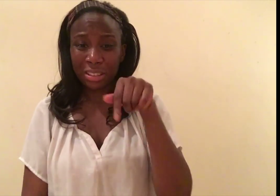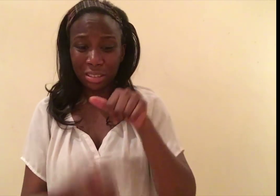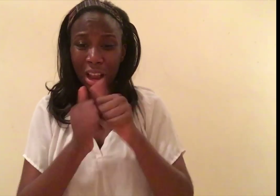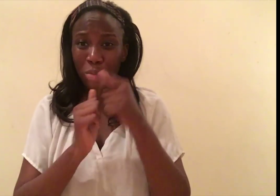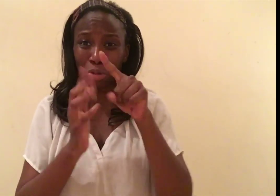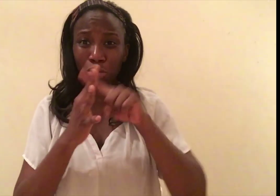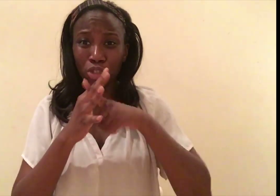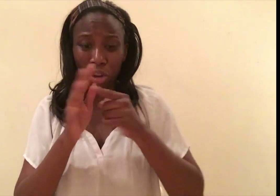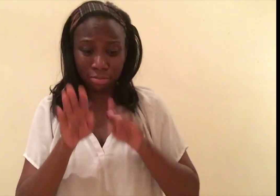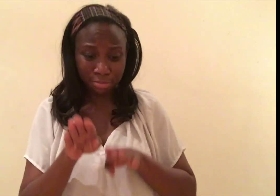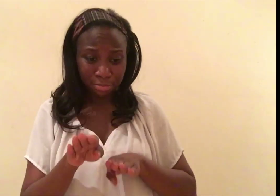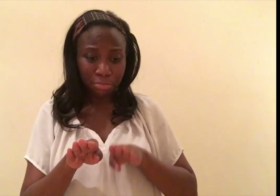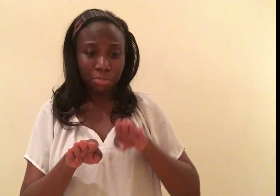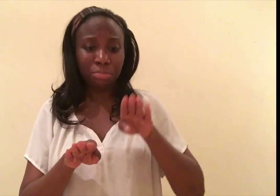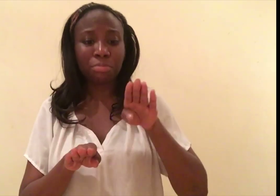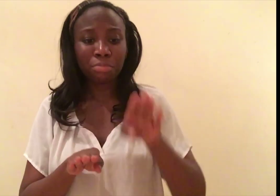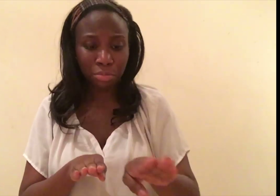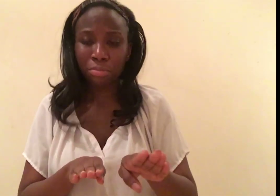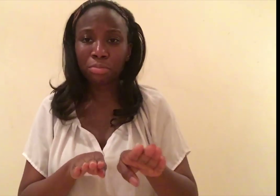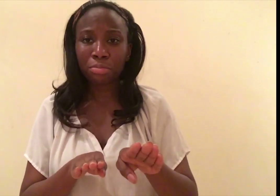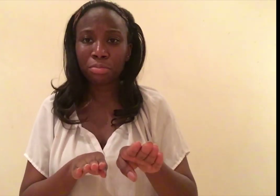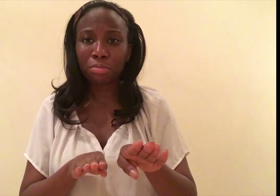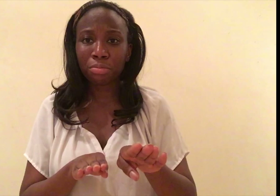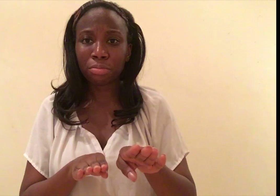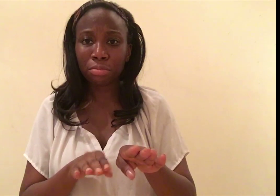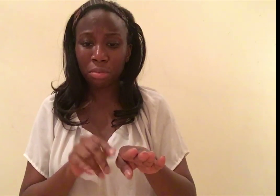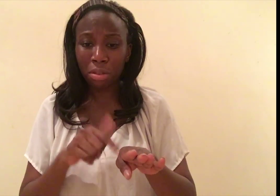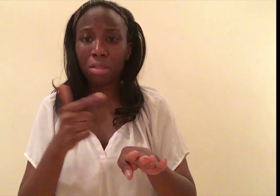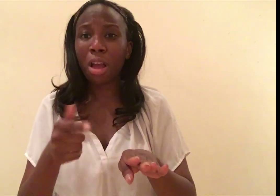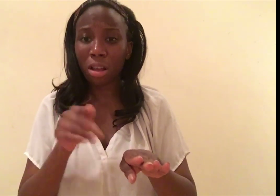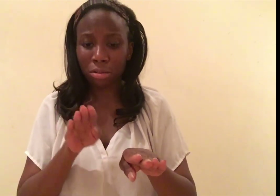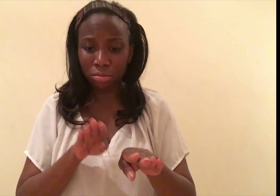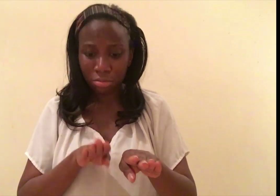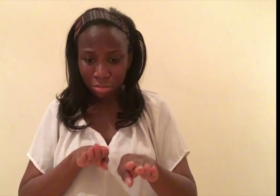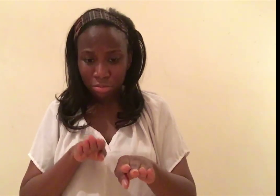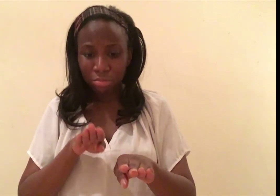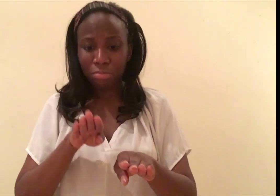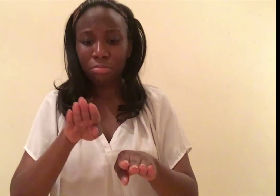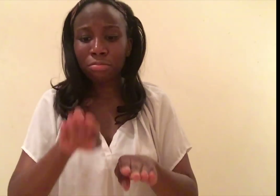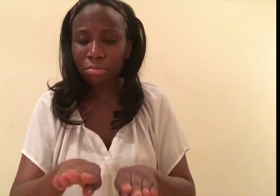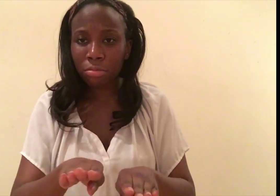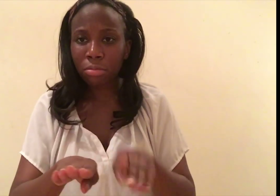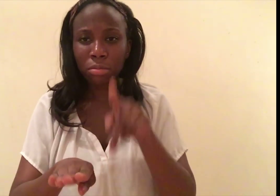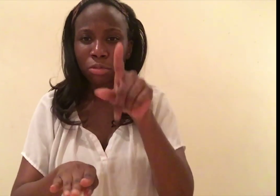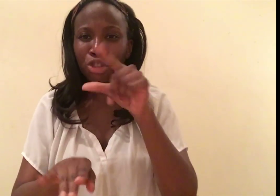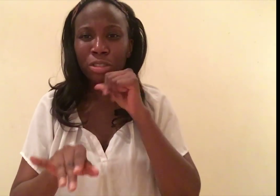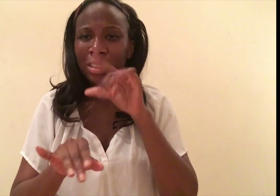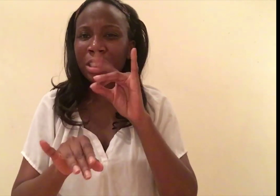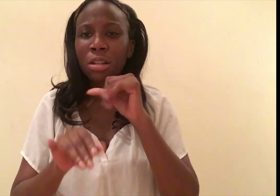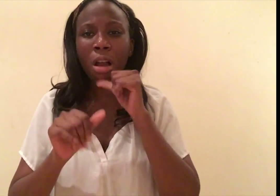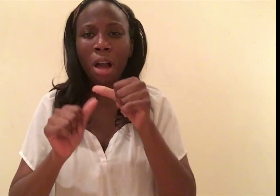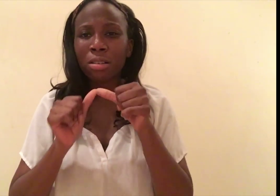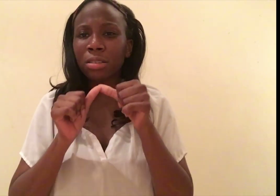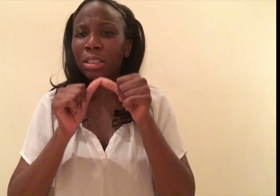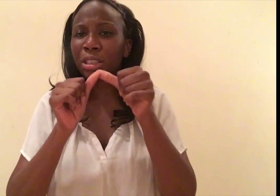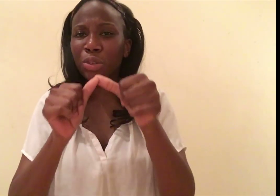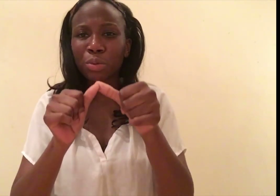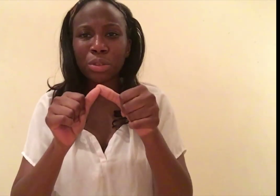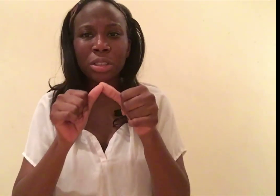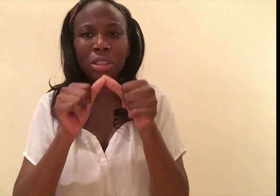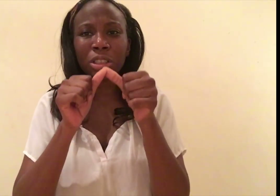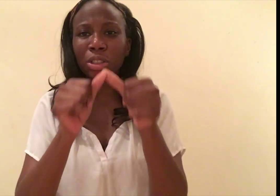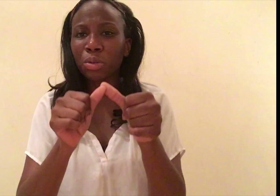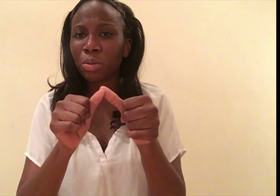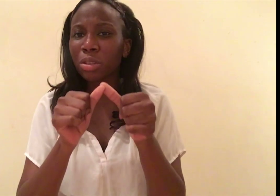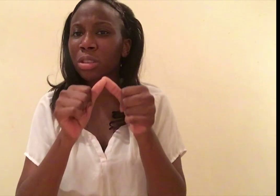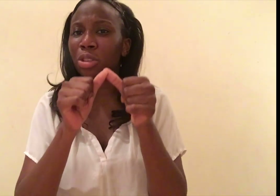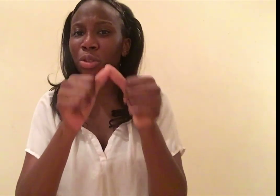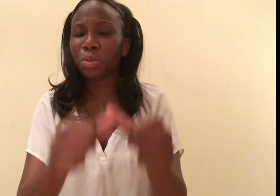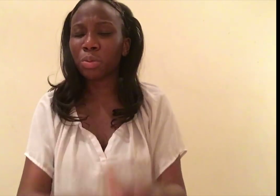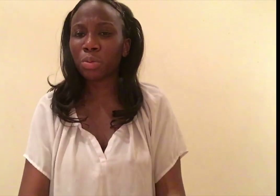and if this is the foot you started off on, then it is right you did not continue.